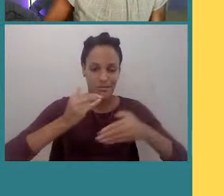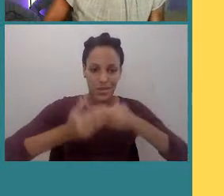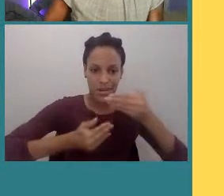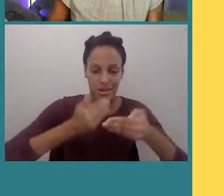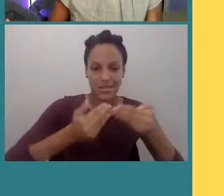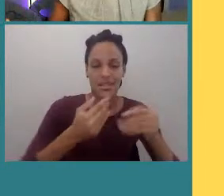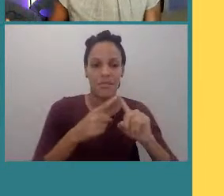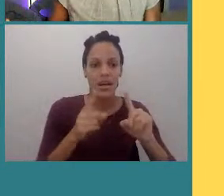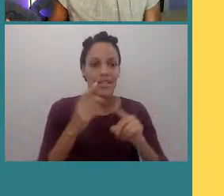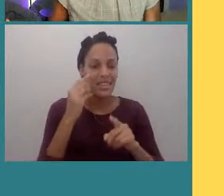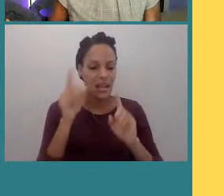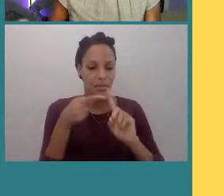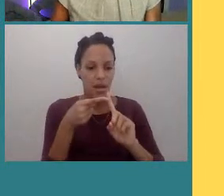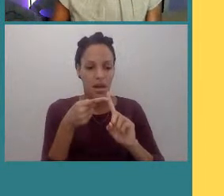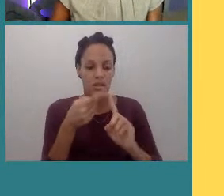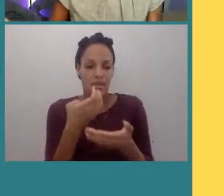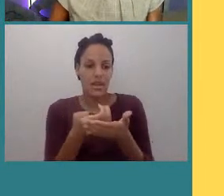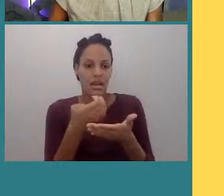that you can create for other people.